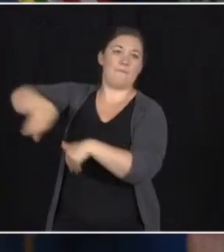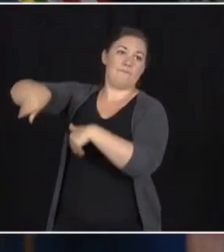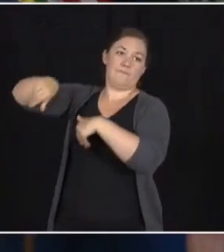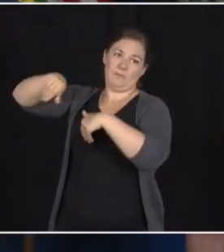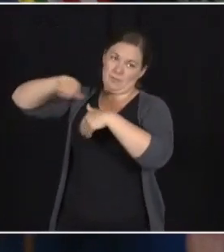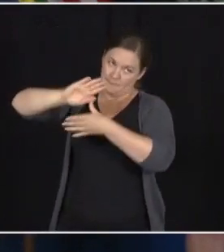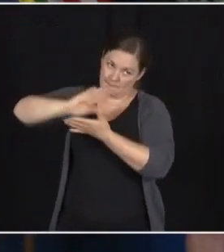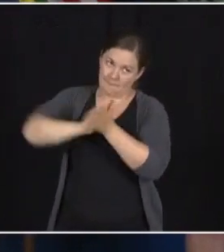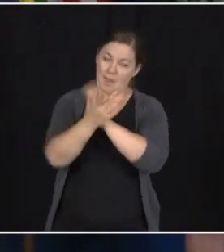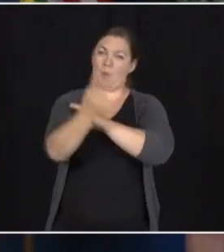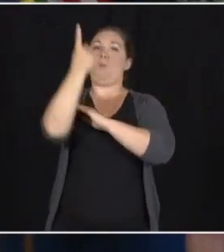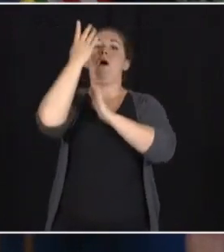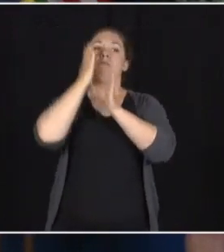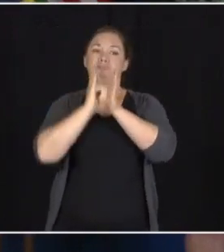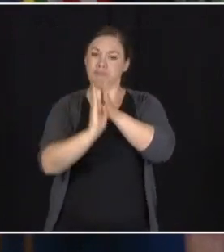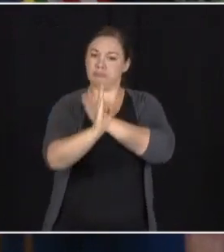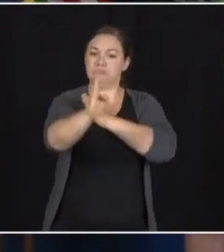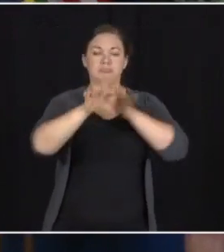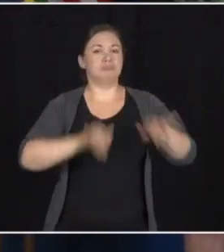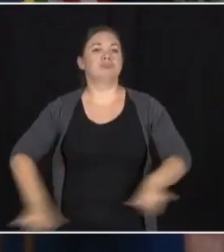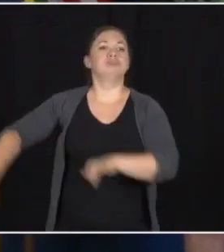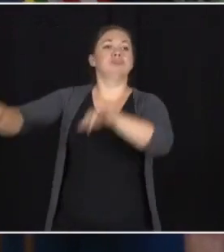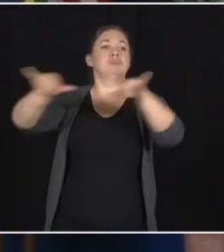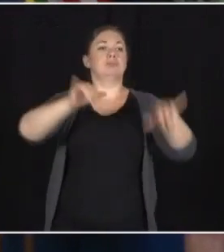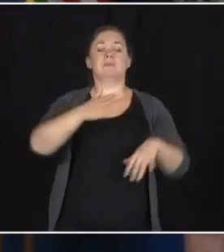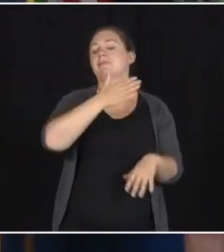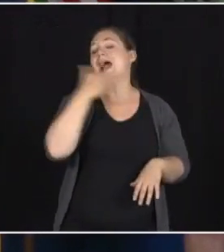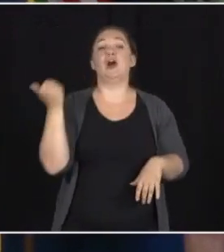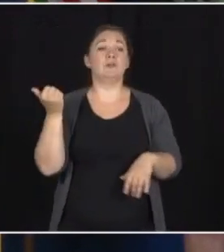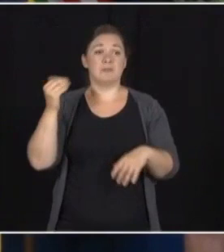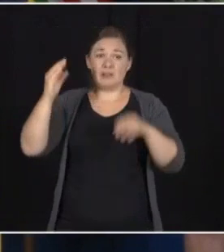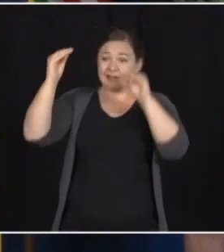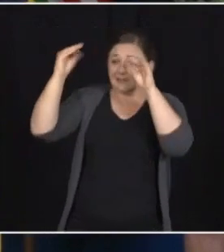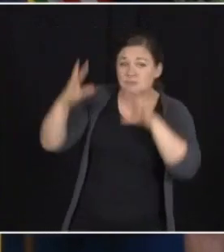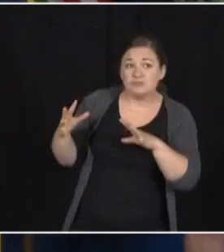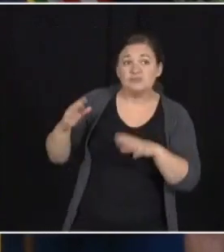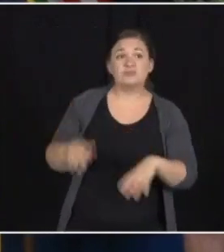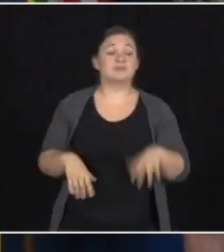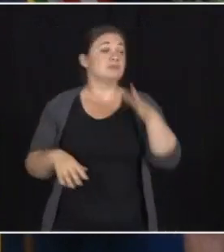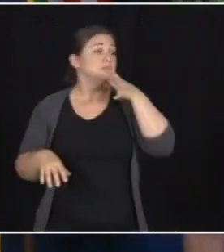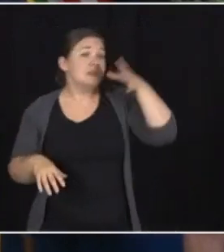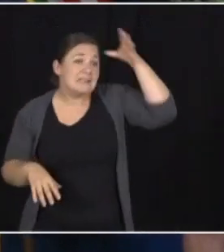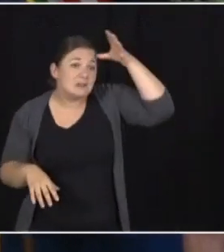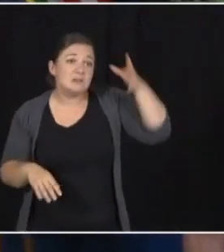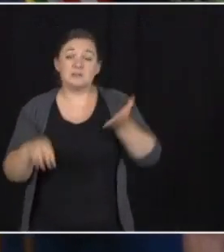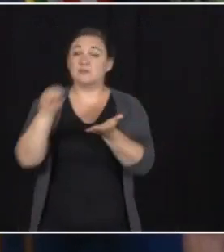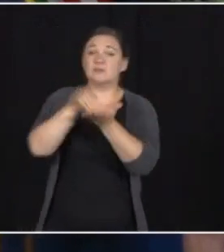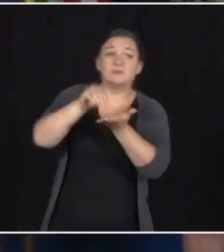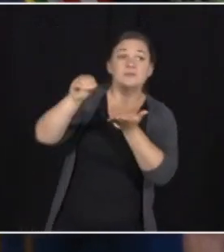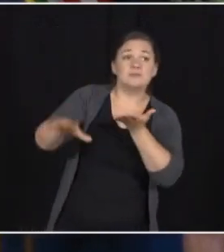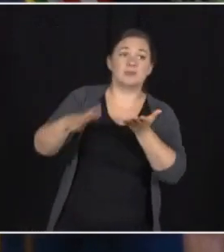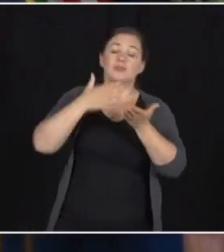I just don't think it's right. It's a broken system. We've heard nothing but positive remarks from communities. I've heard from teachers.